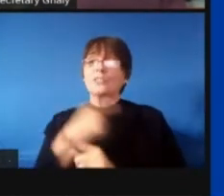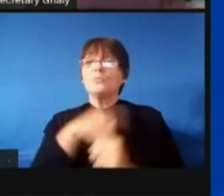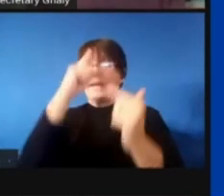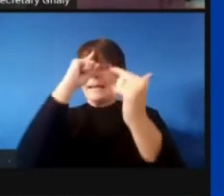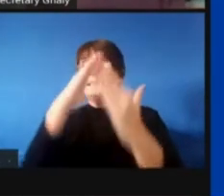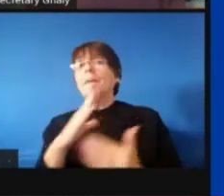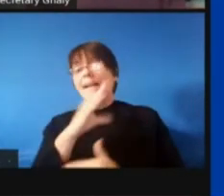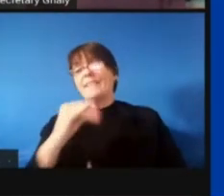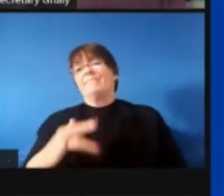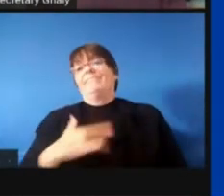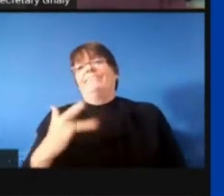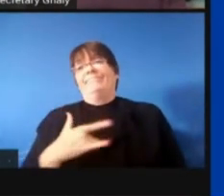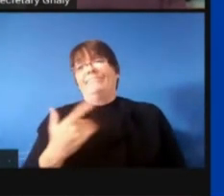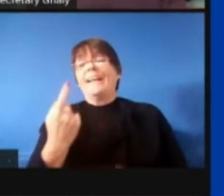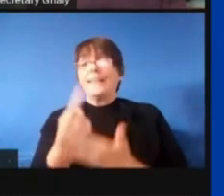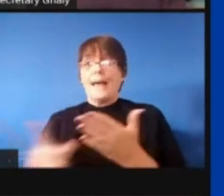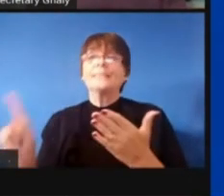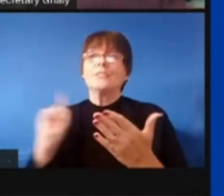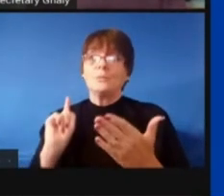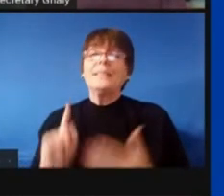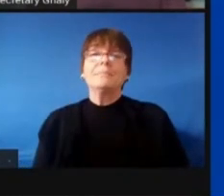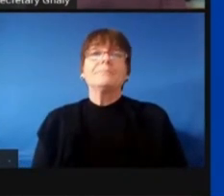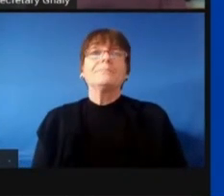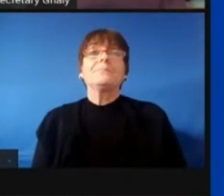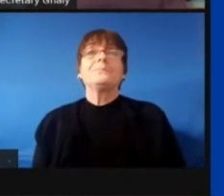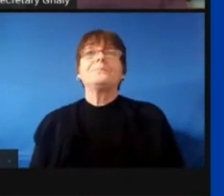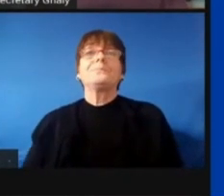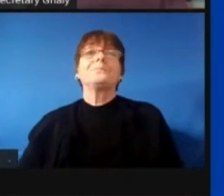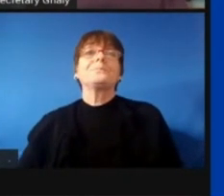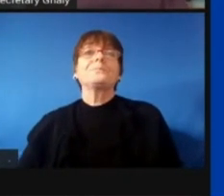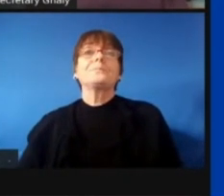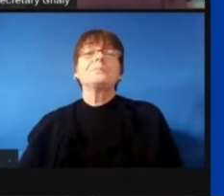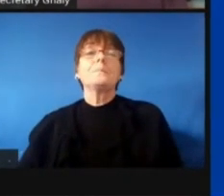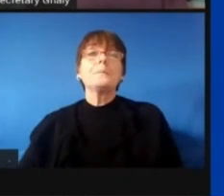SEE A NUMBER OF COUNTIES MOVING TOWARD A MORE RESTRICTED TIER